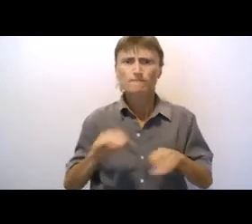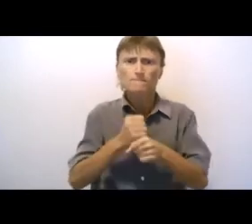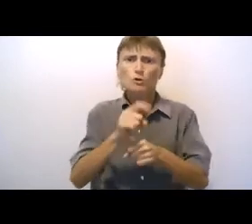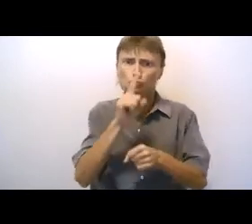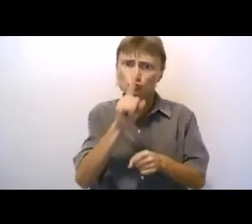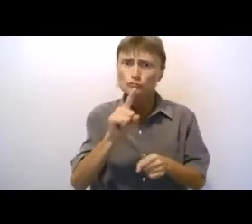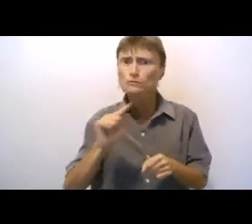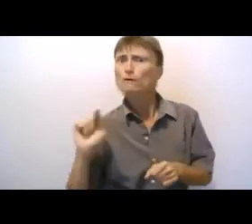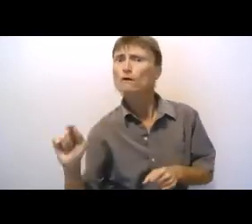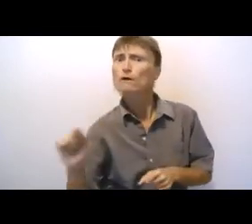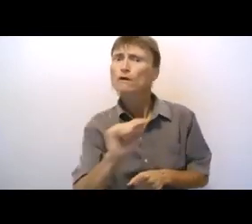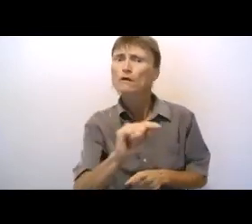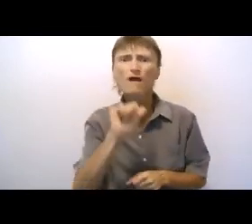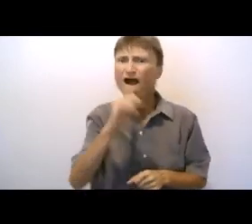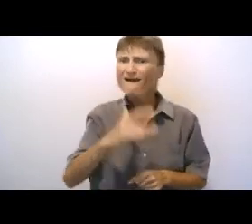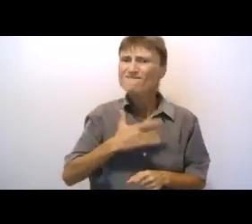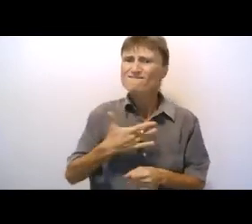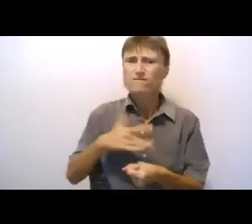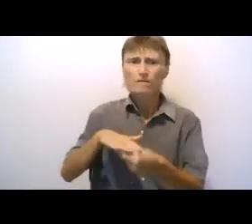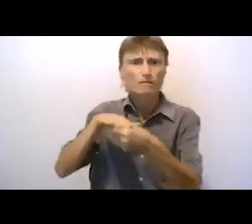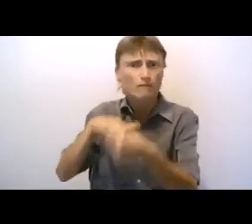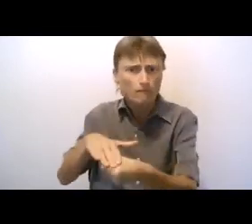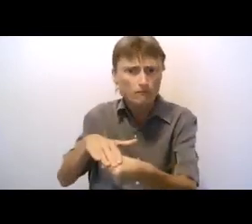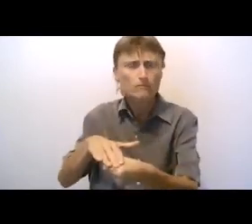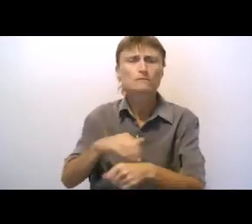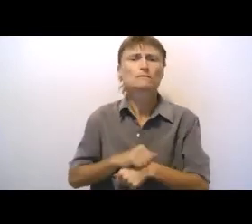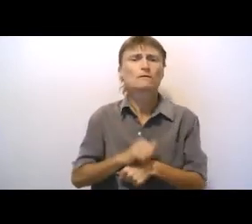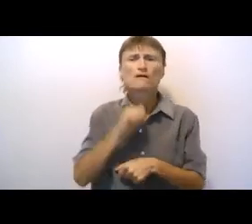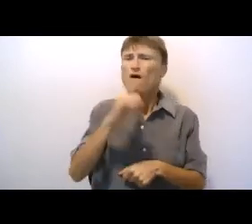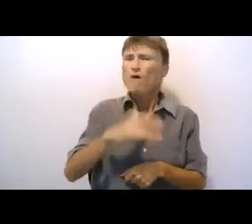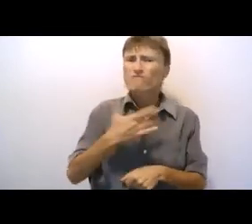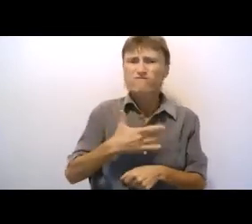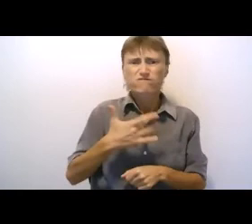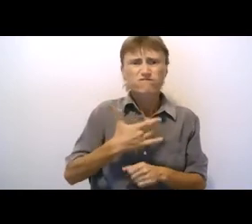well as open to critical self-reflection. If an individual tells you that something